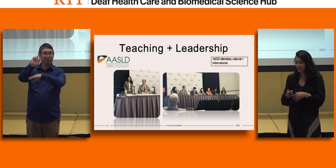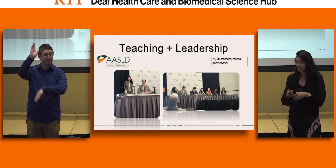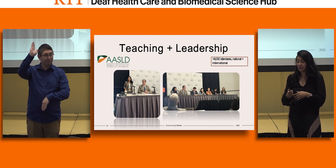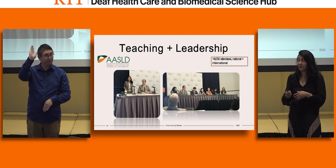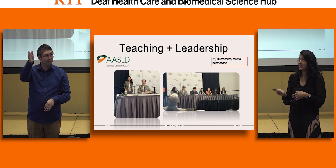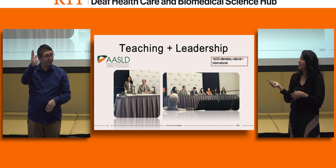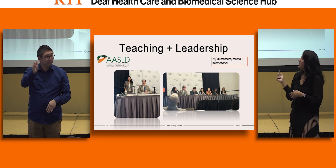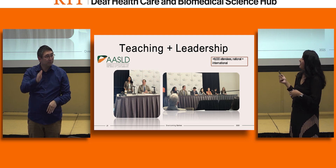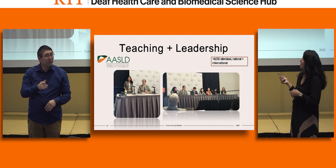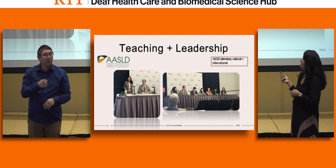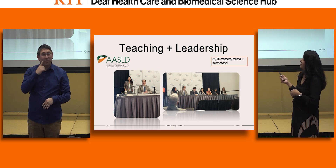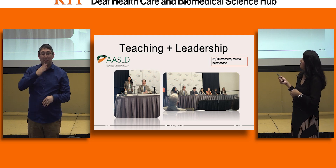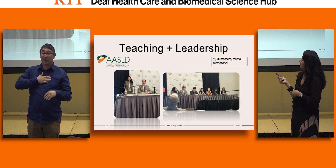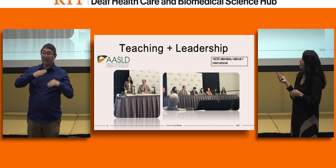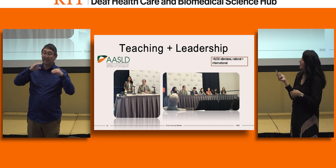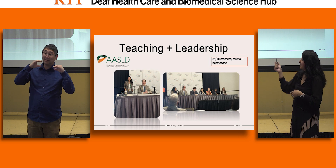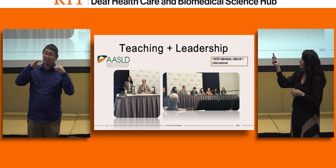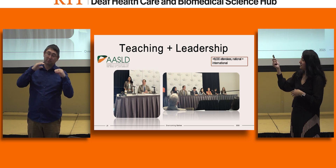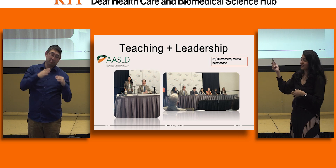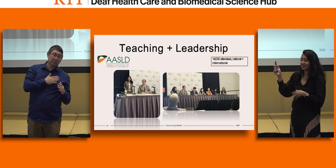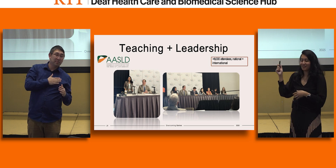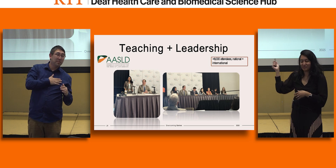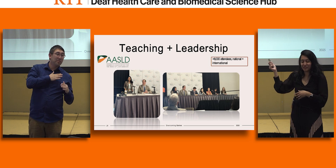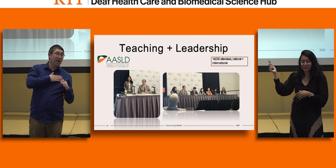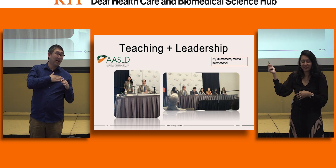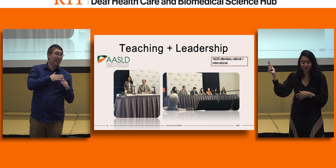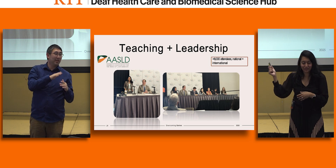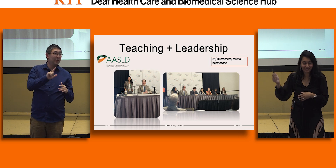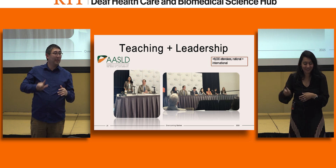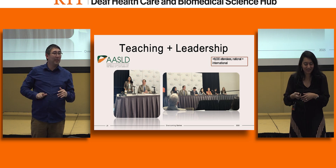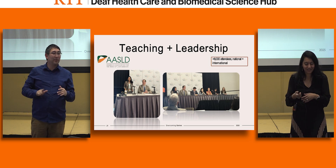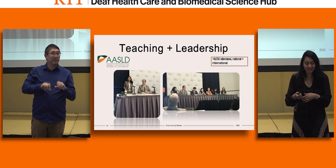for my liver society,